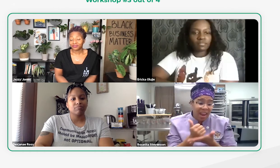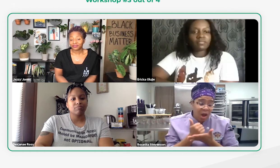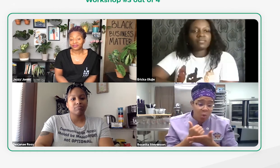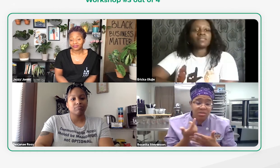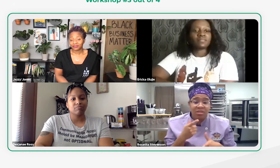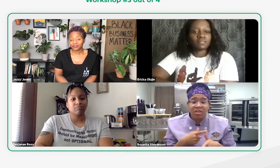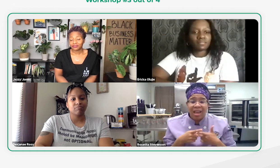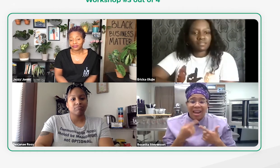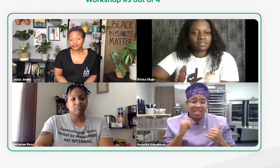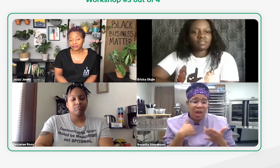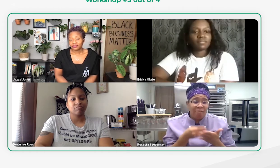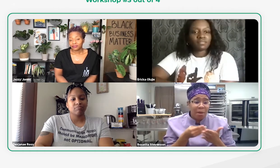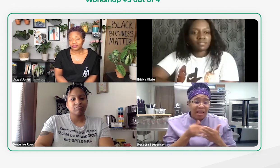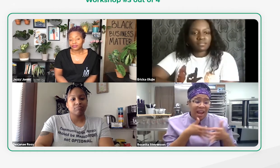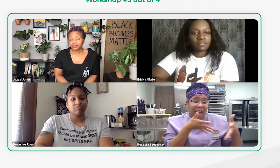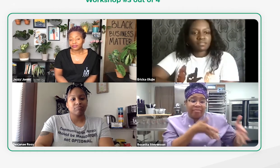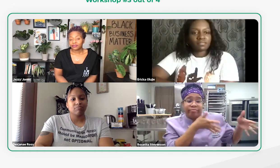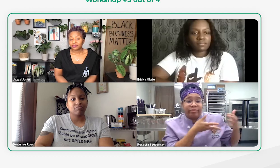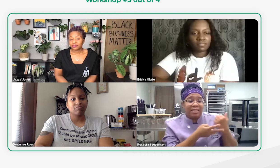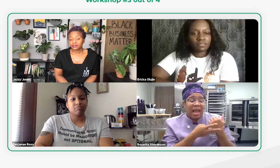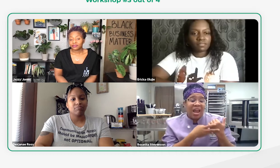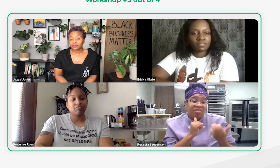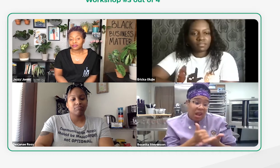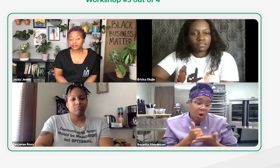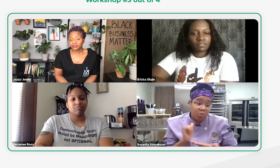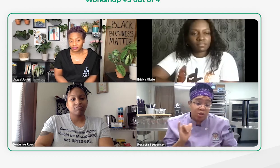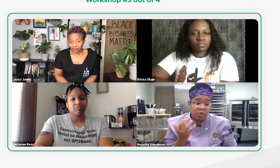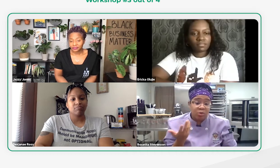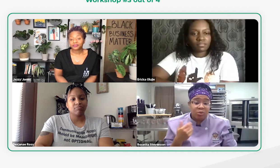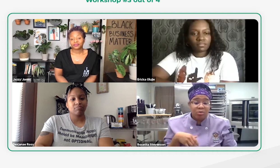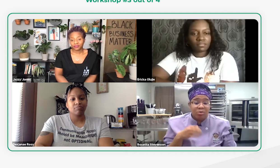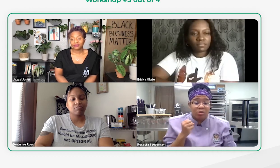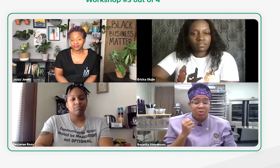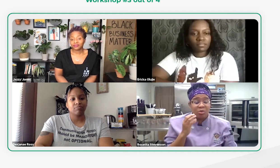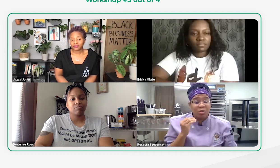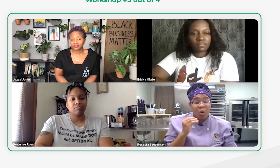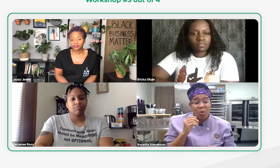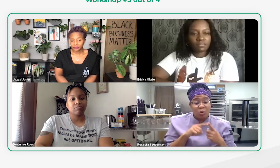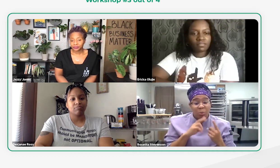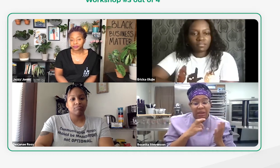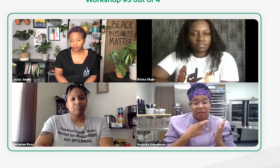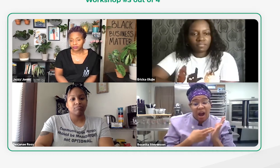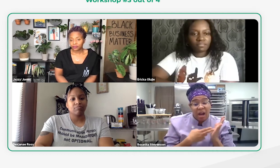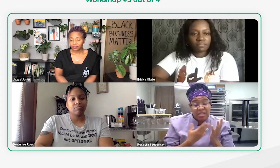check and that helped. Then I had some money left over and my savings that help me get by as well.